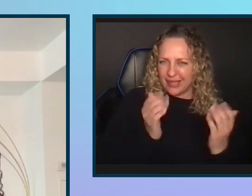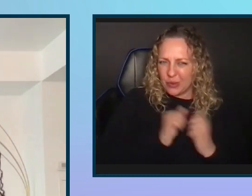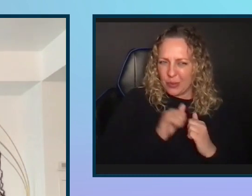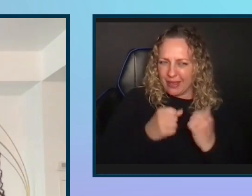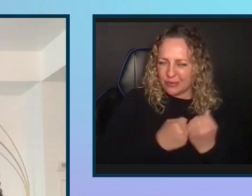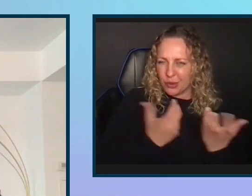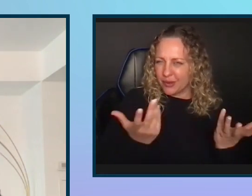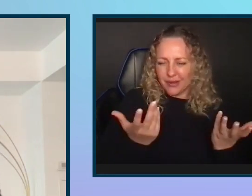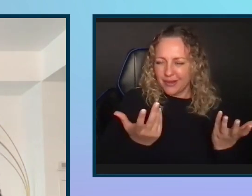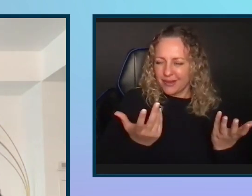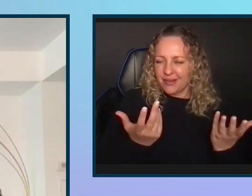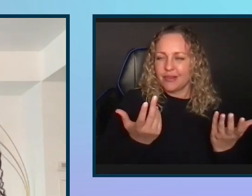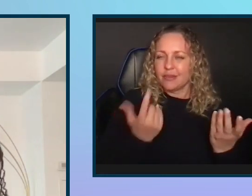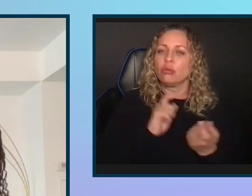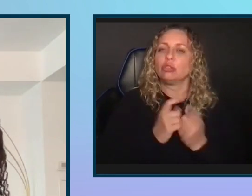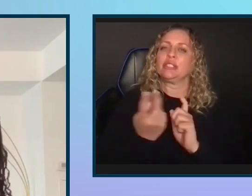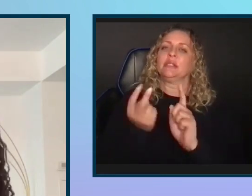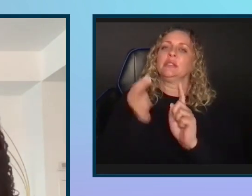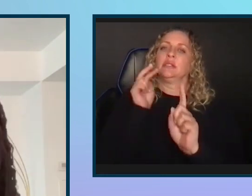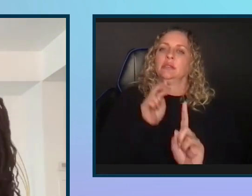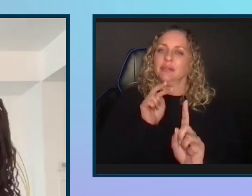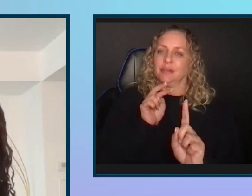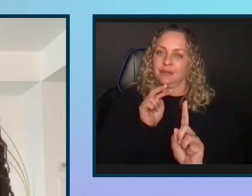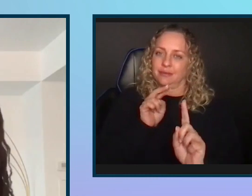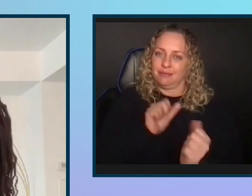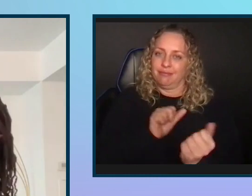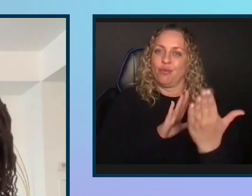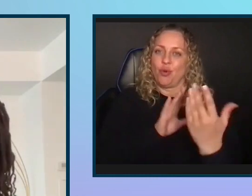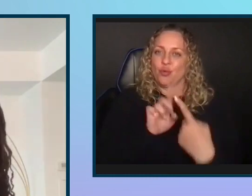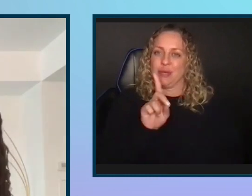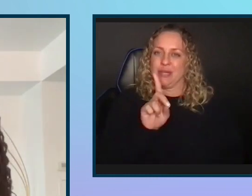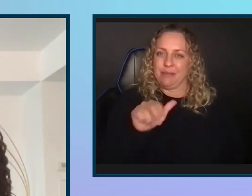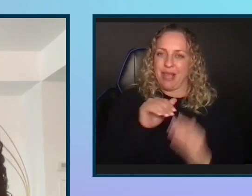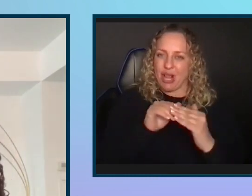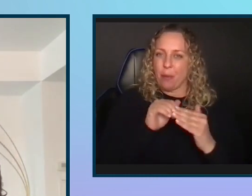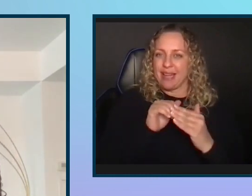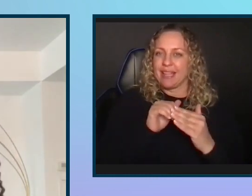So I think just changing the even like approach to disability accommodations is a great way to start,